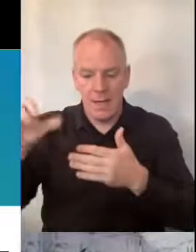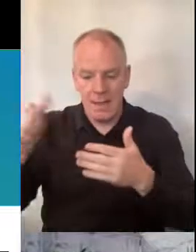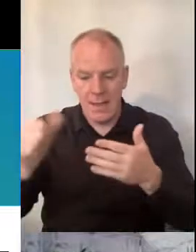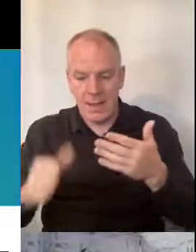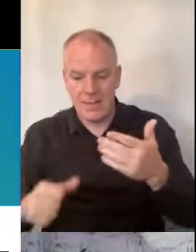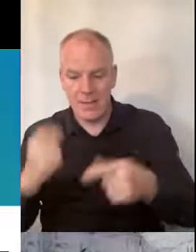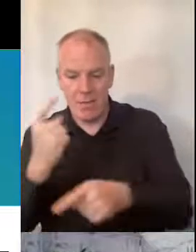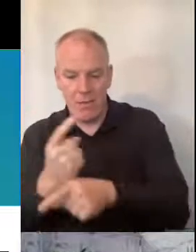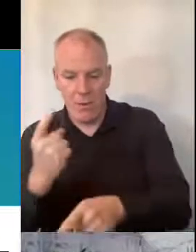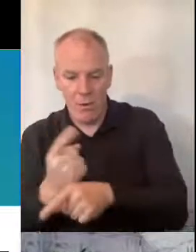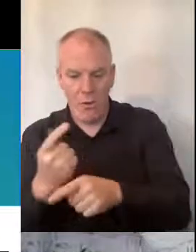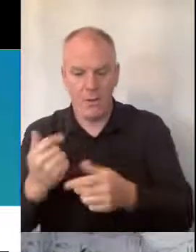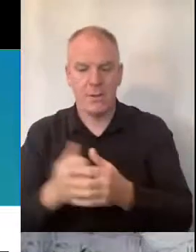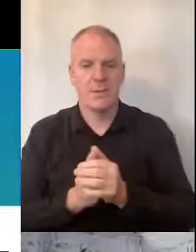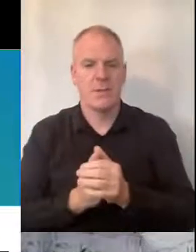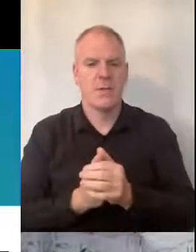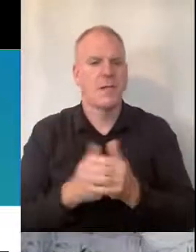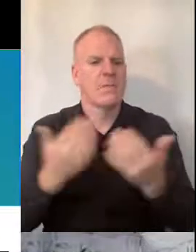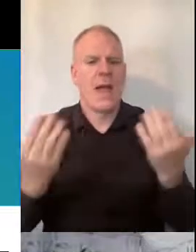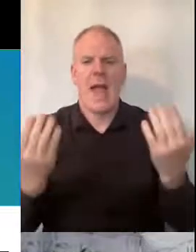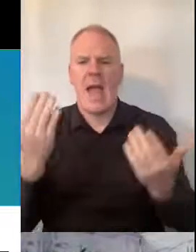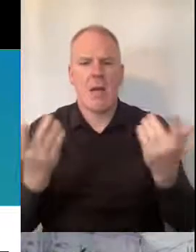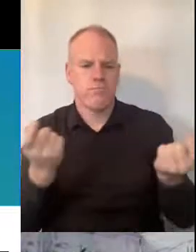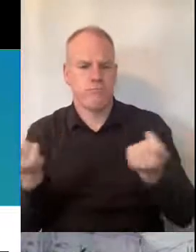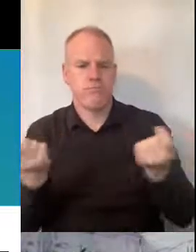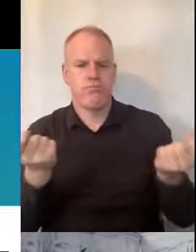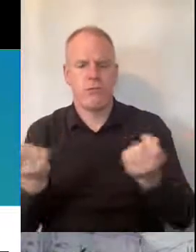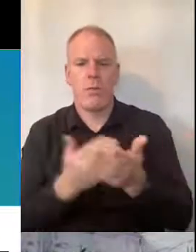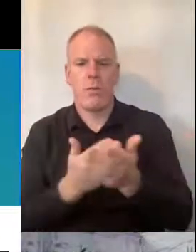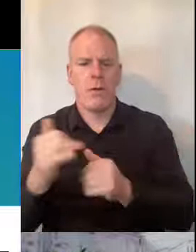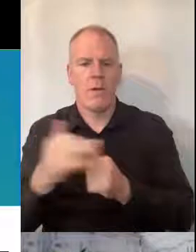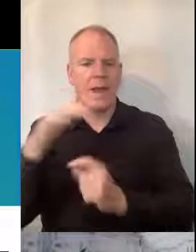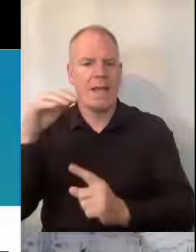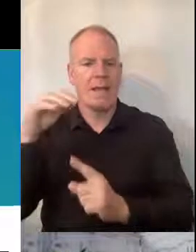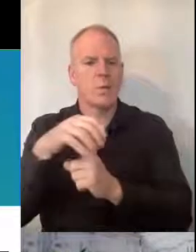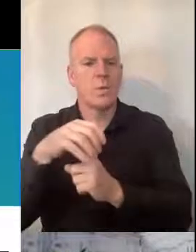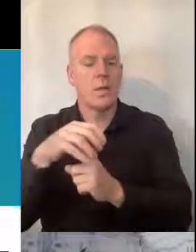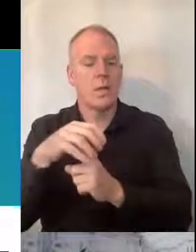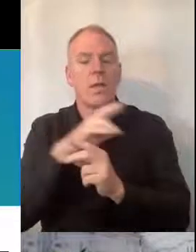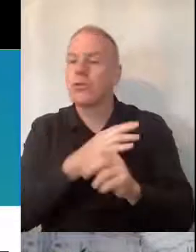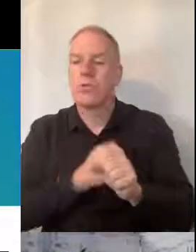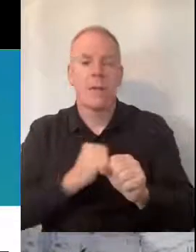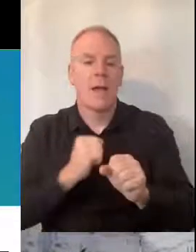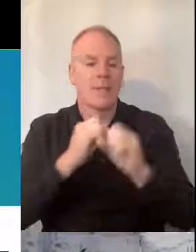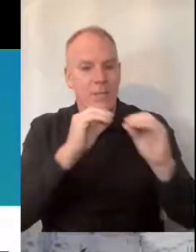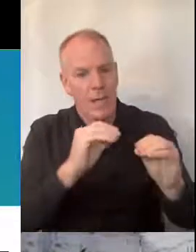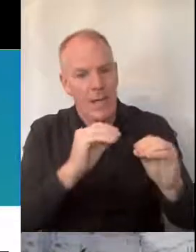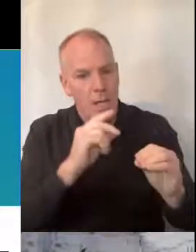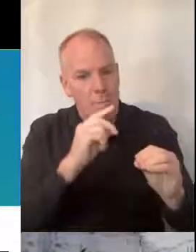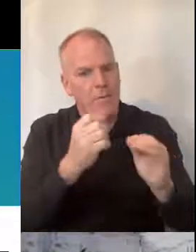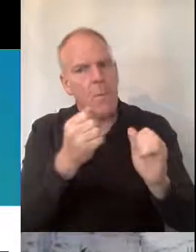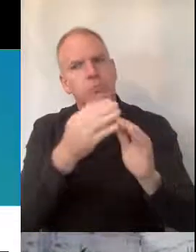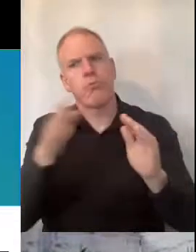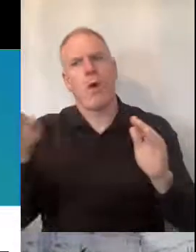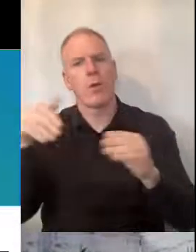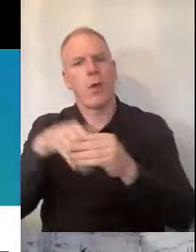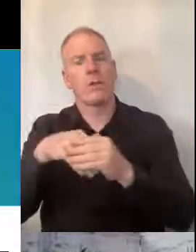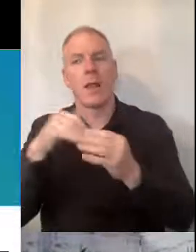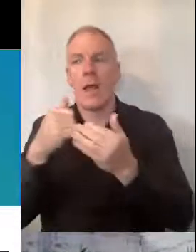and how do we cater for that? In our institutions, not just as educators, but also the wider context like our